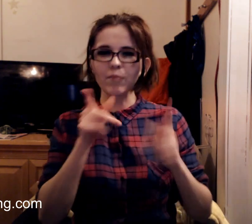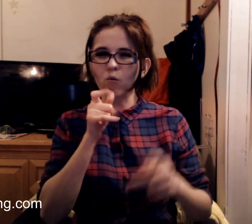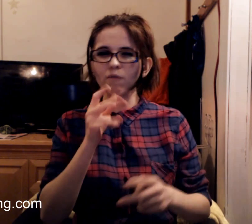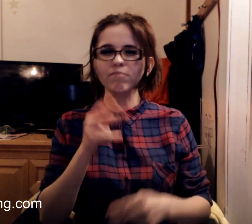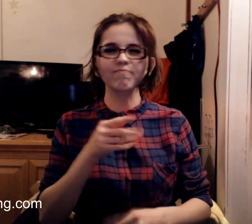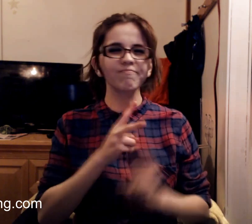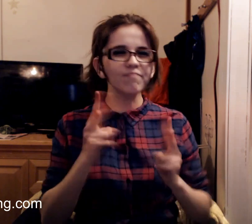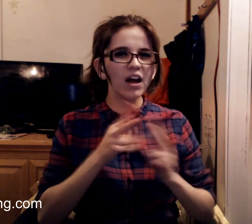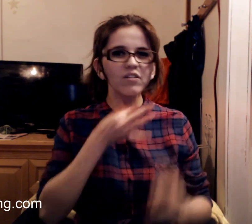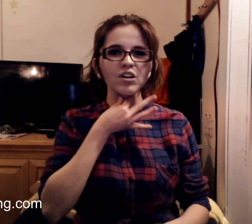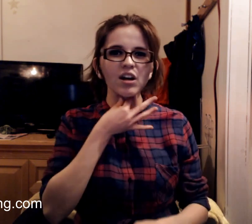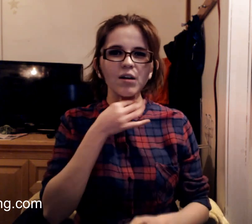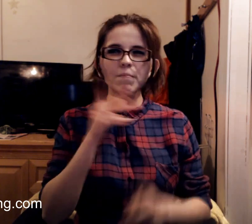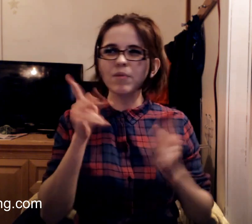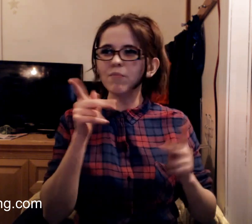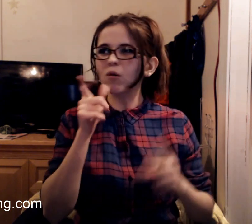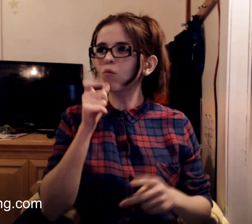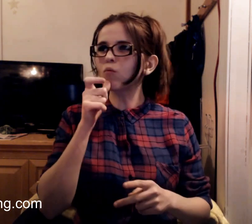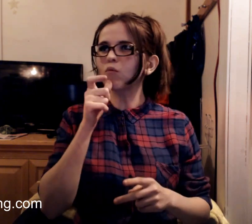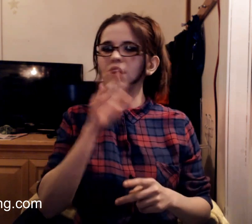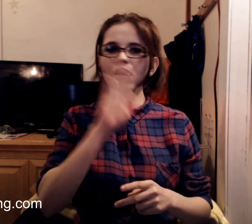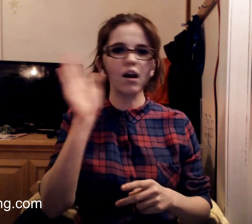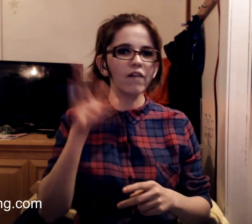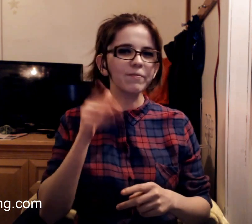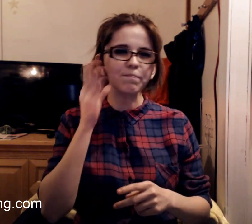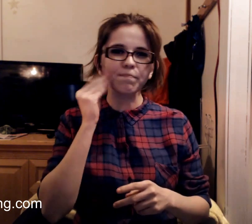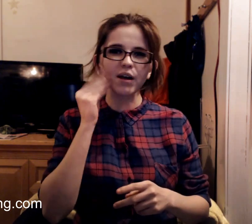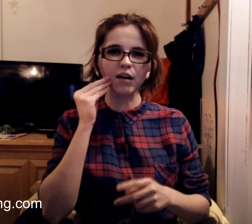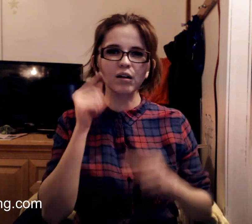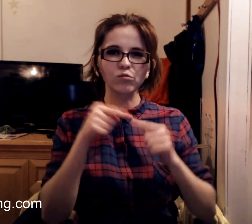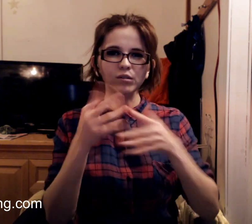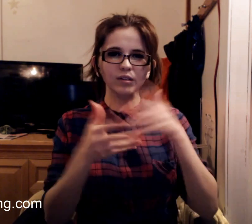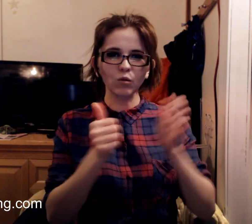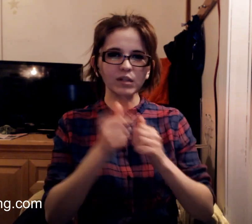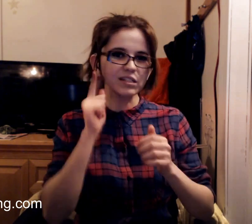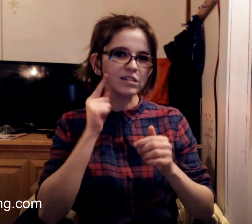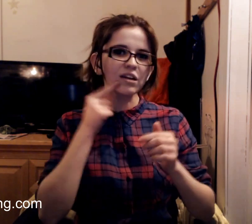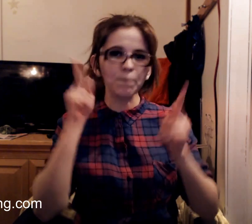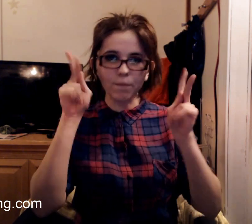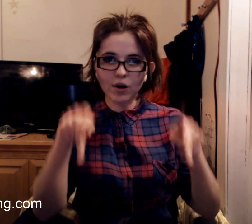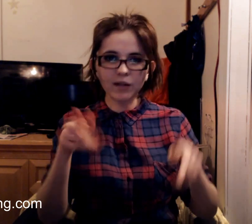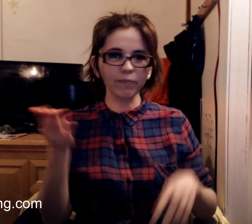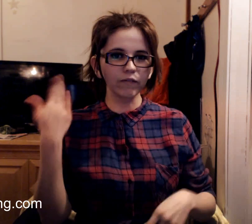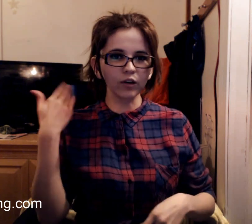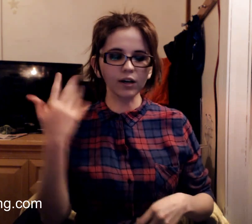for those of you who are very curious or have never experienced hanging out with a deaf person before